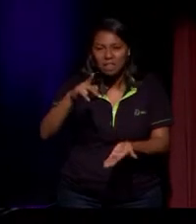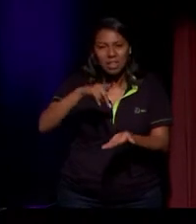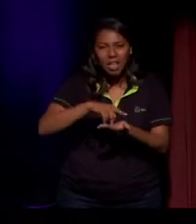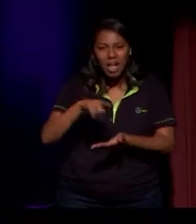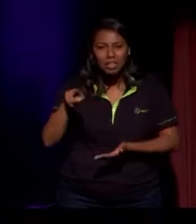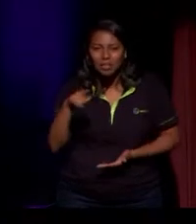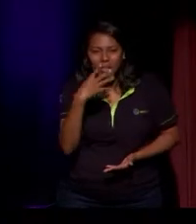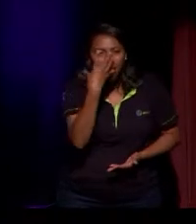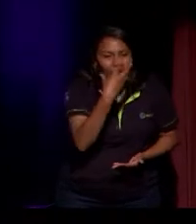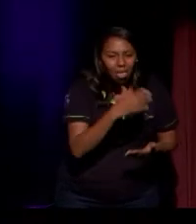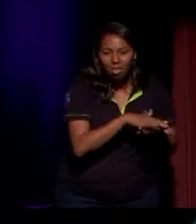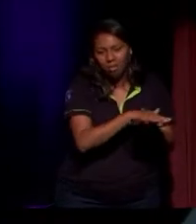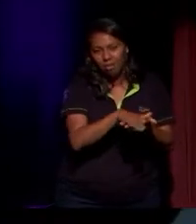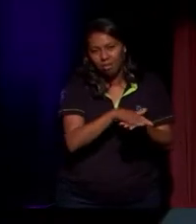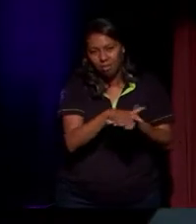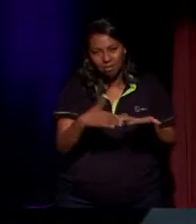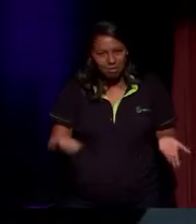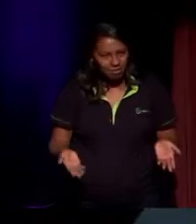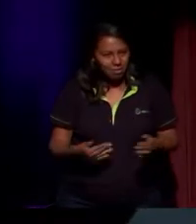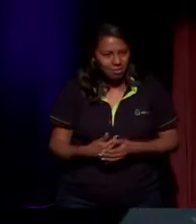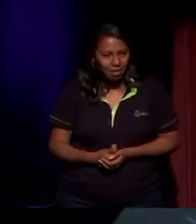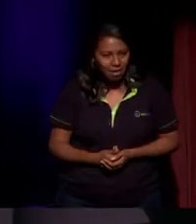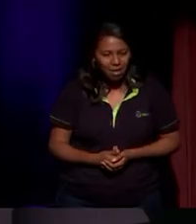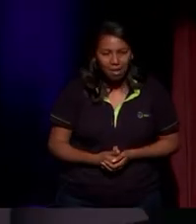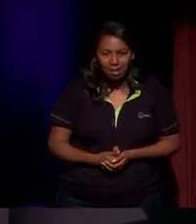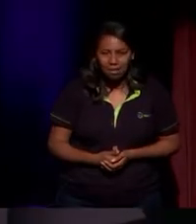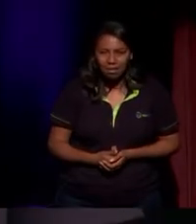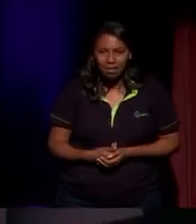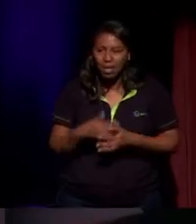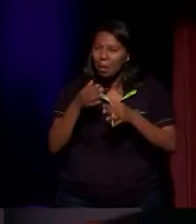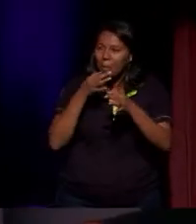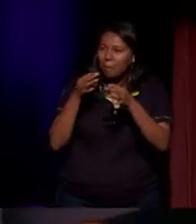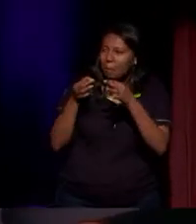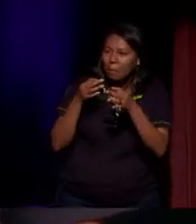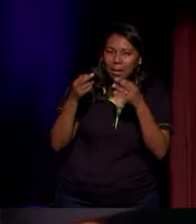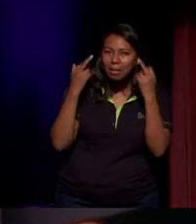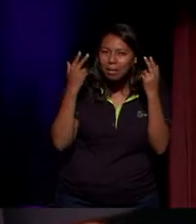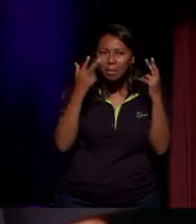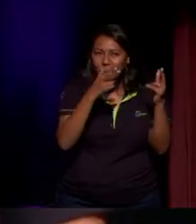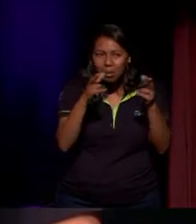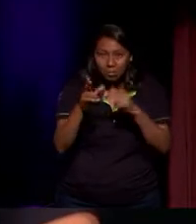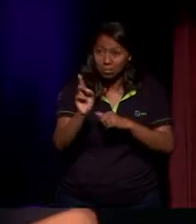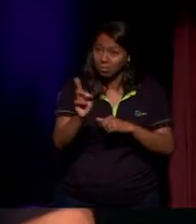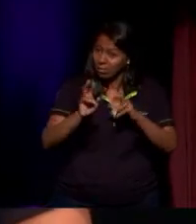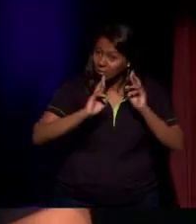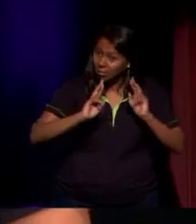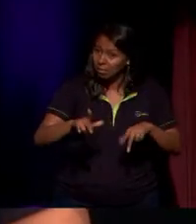and depriving it of chimeras and prefabricated opinions. As? Well, simply